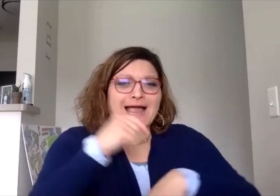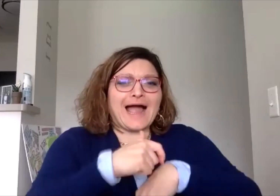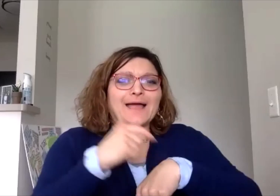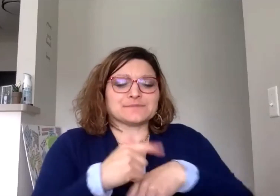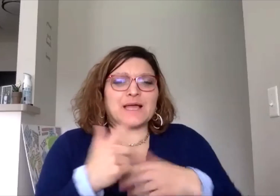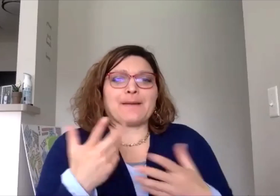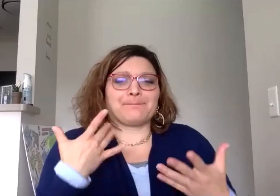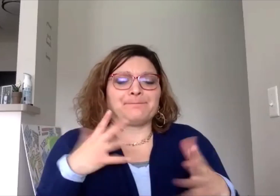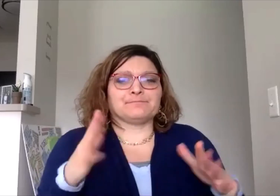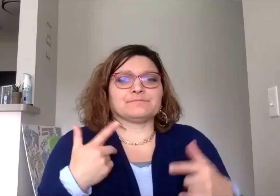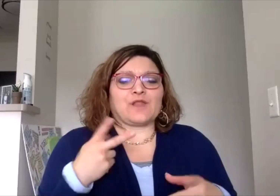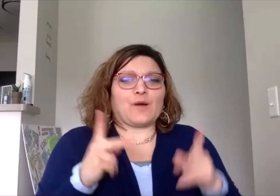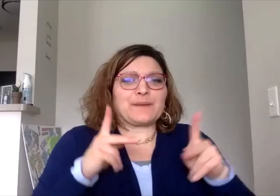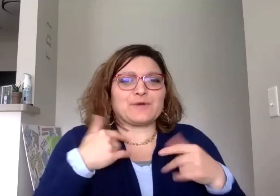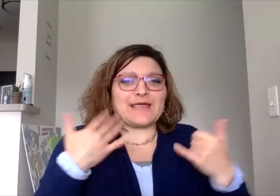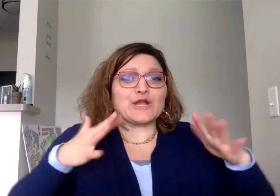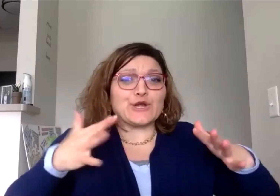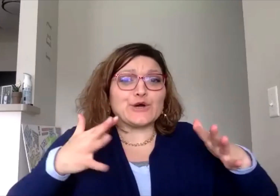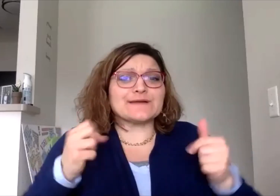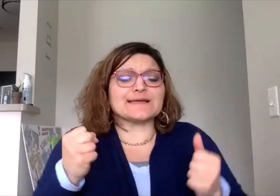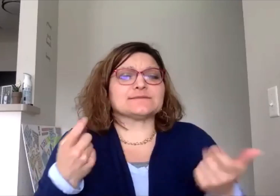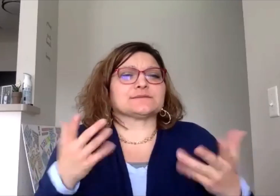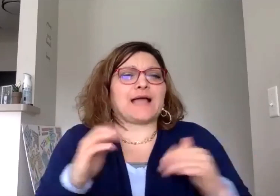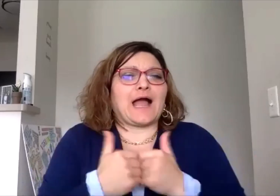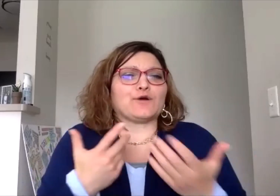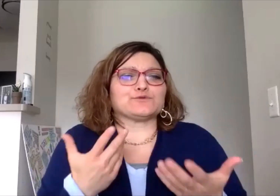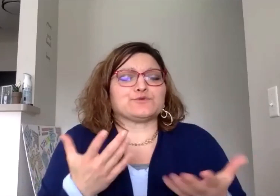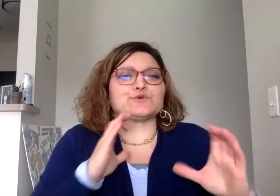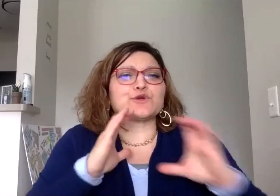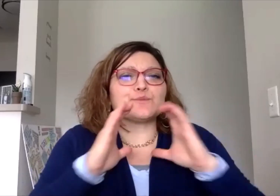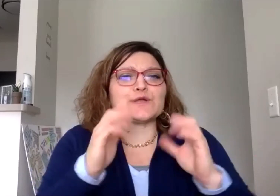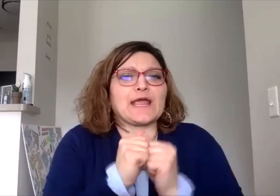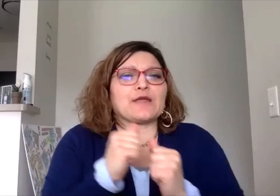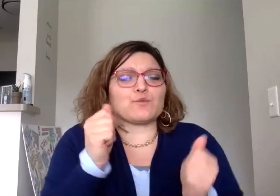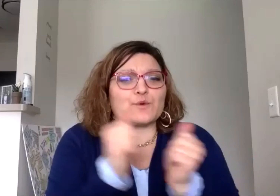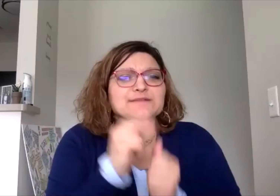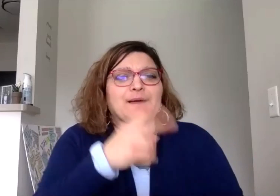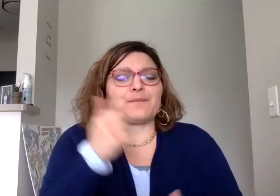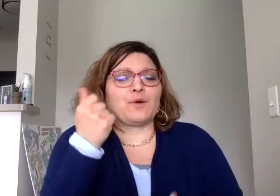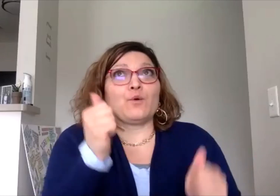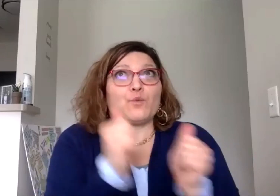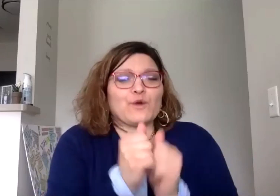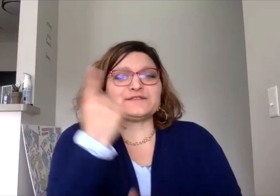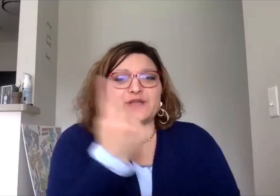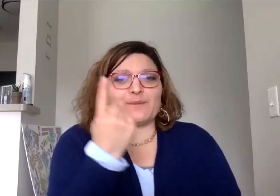are times that you know people get nervous how to communicate with them with someone